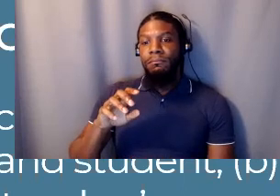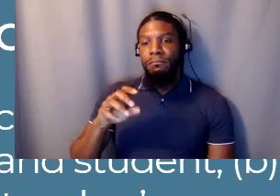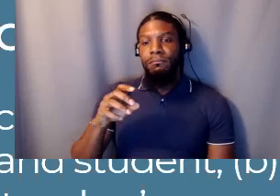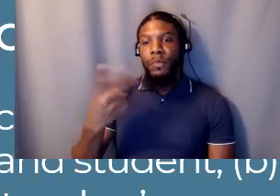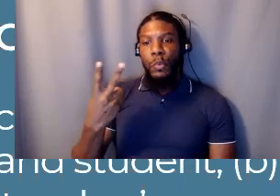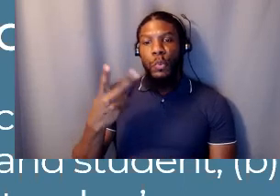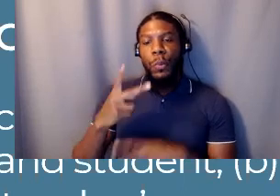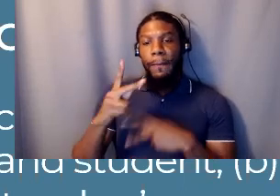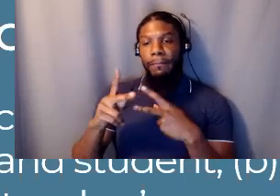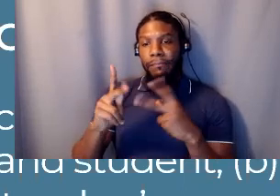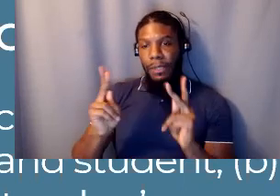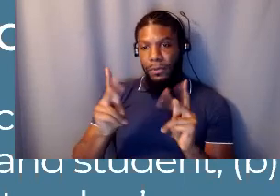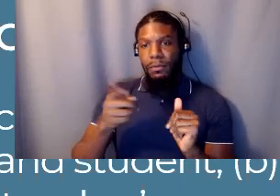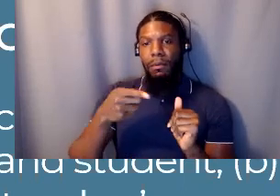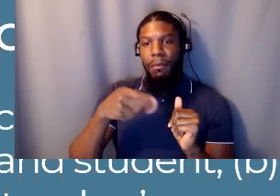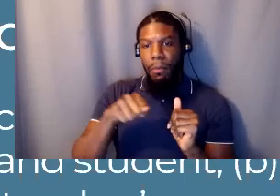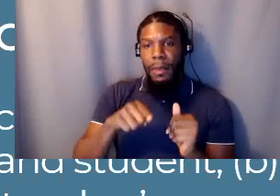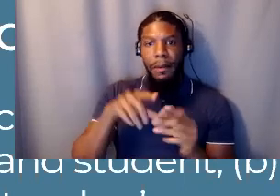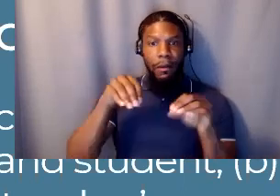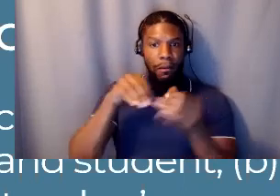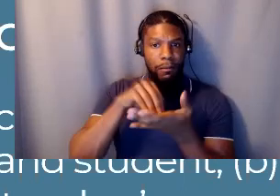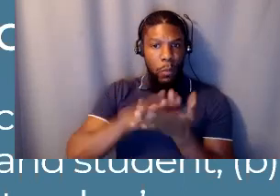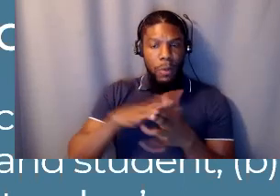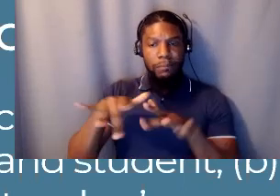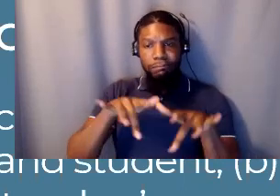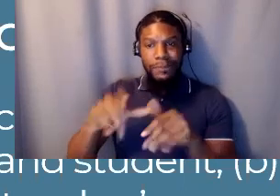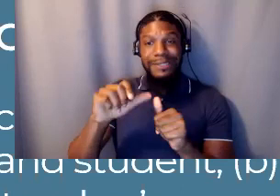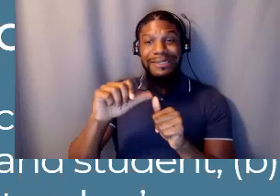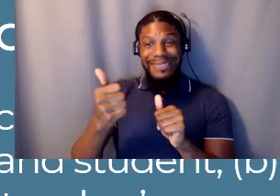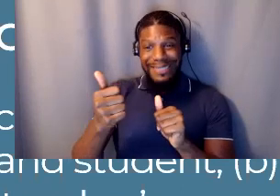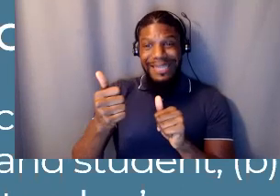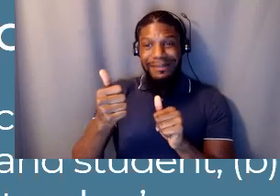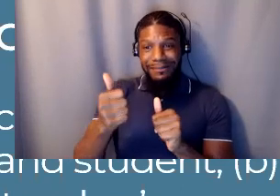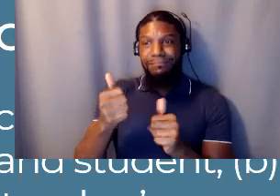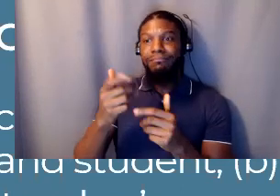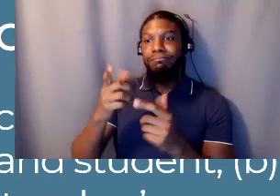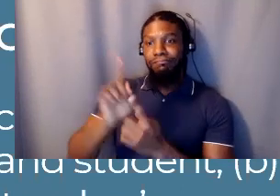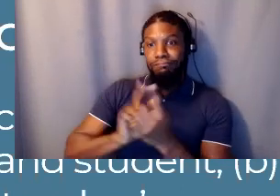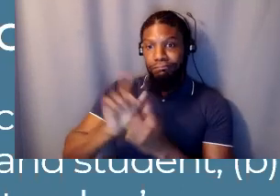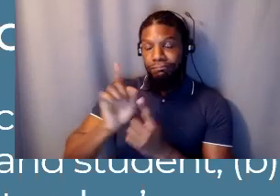and looked at the amount of instruction, scaffolding, and motivation that was happening,